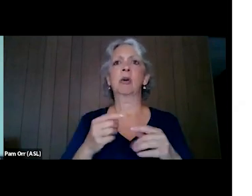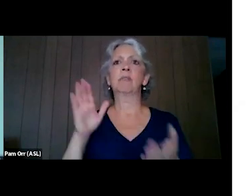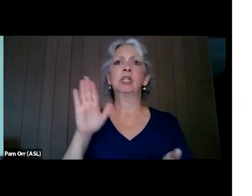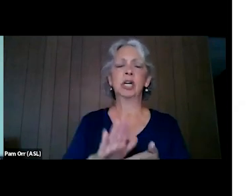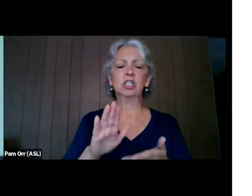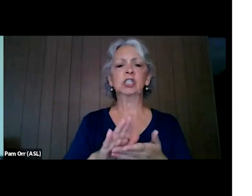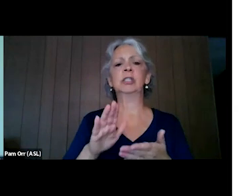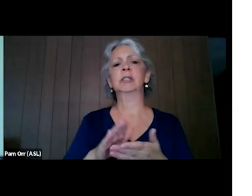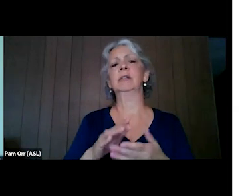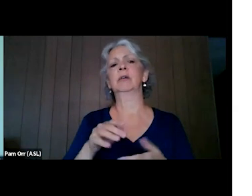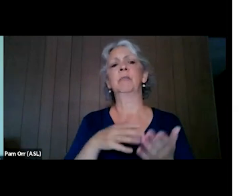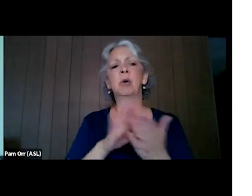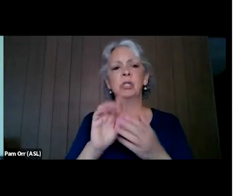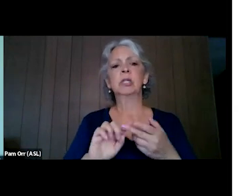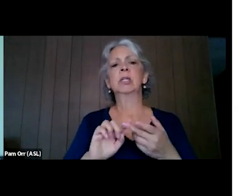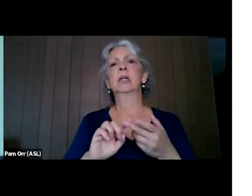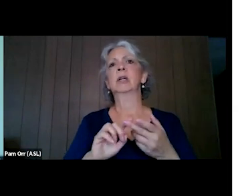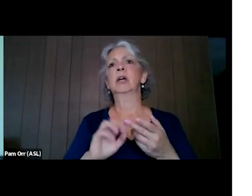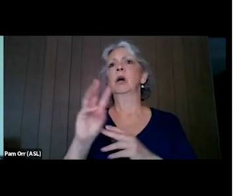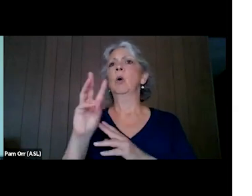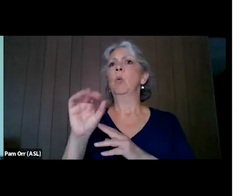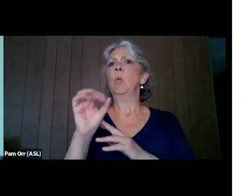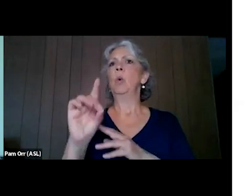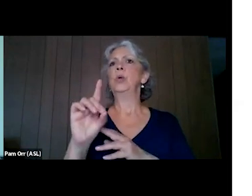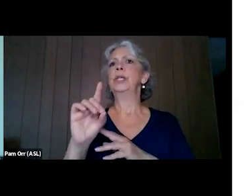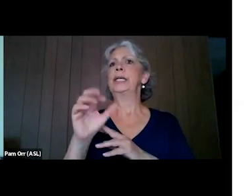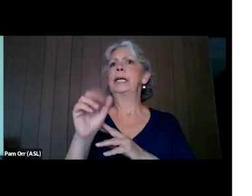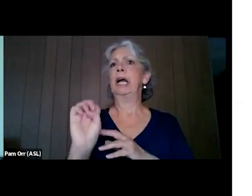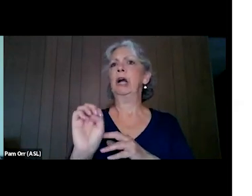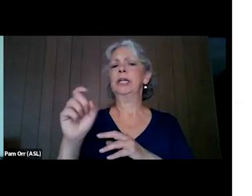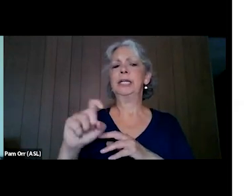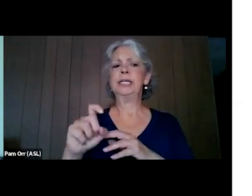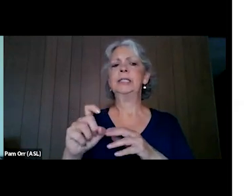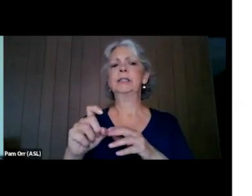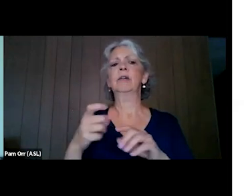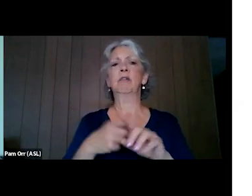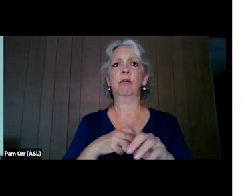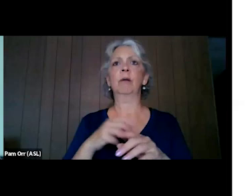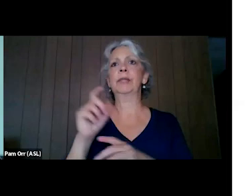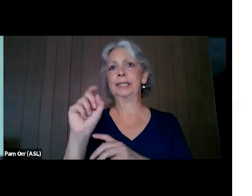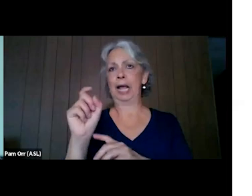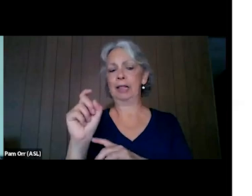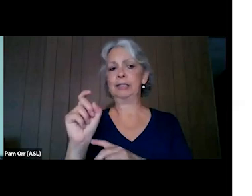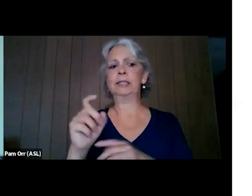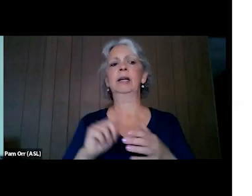Talk specifically about wound care needs and the wounds that can be caused by xylazine. And then we have a panel discussion